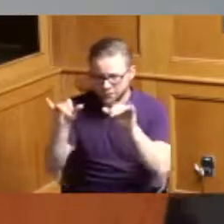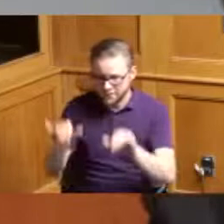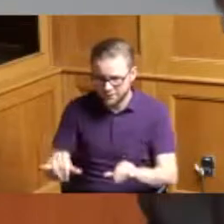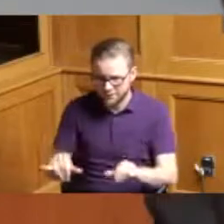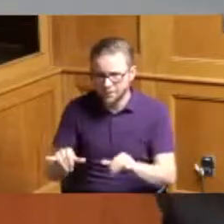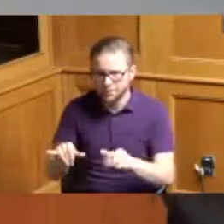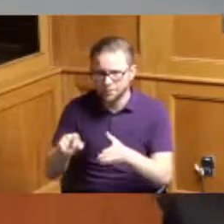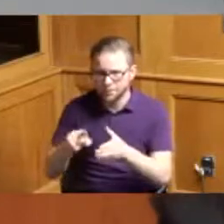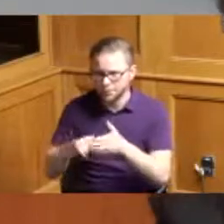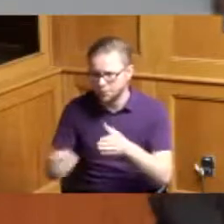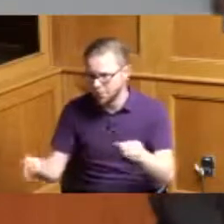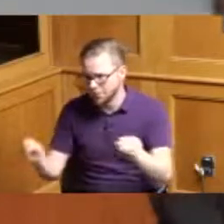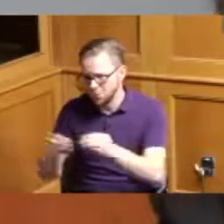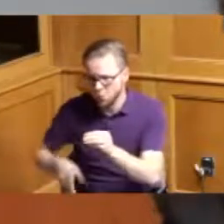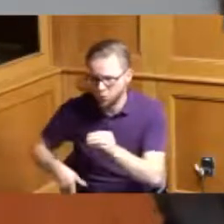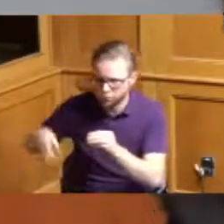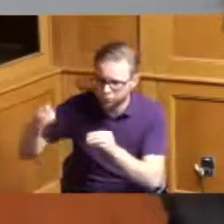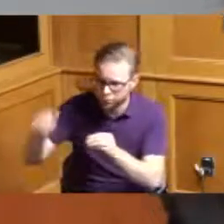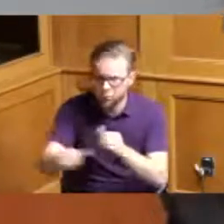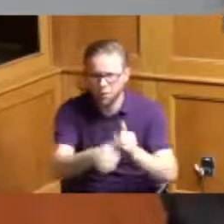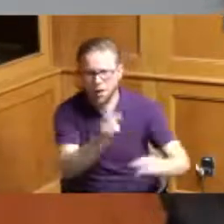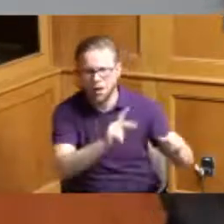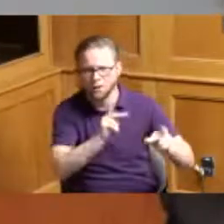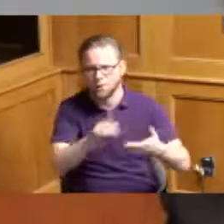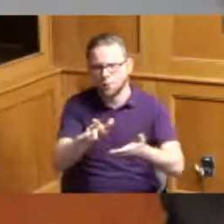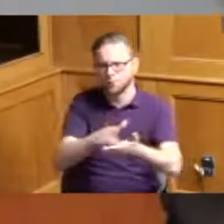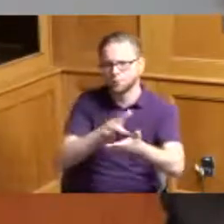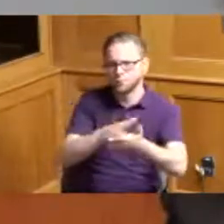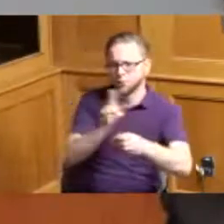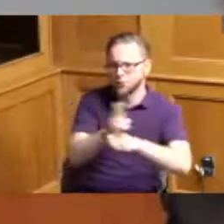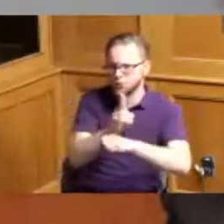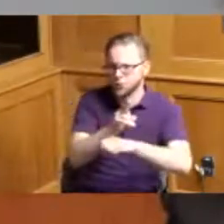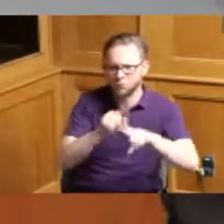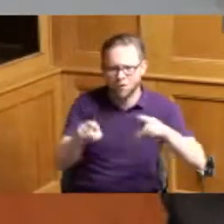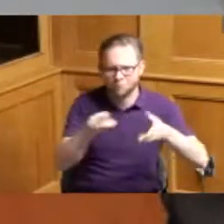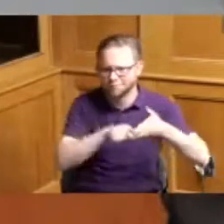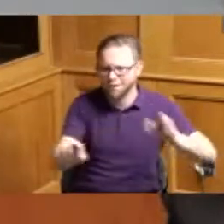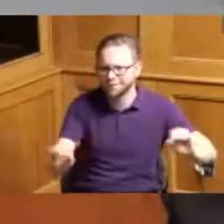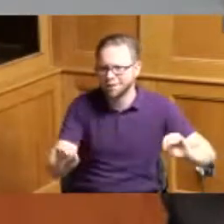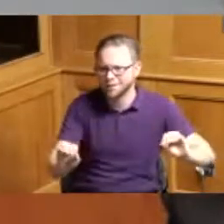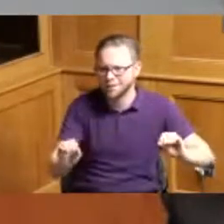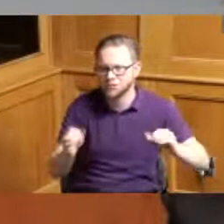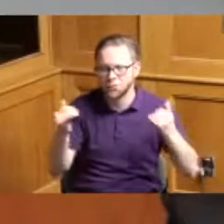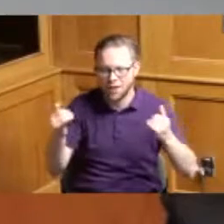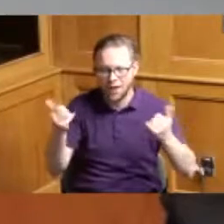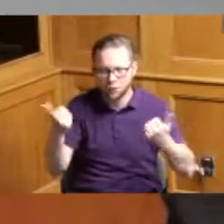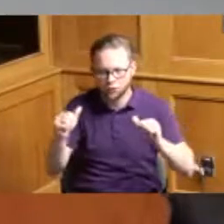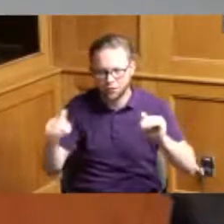are dumping into the system right so we're trying to level set this so that the people